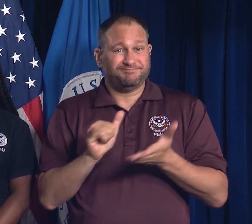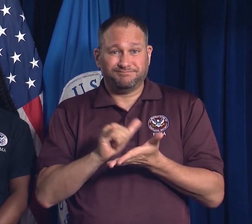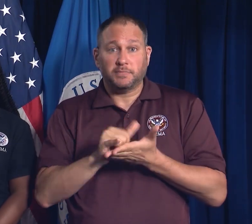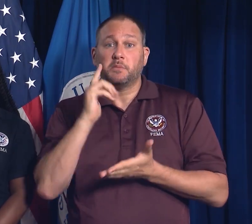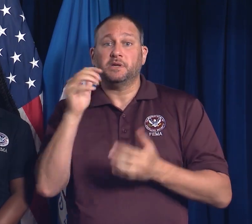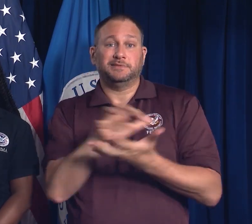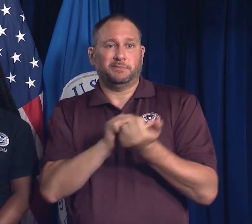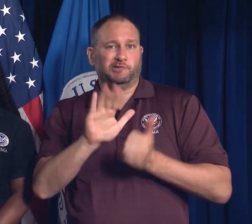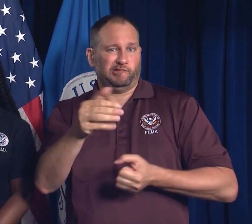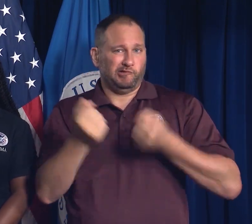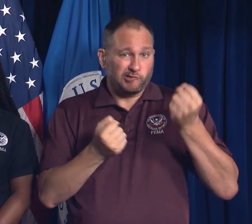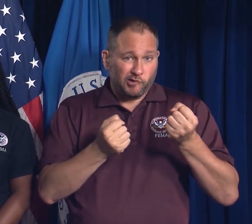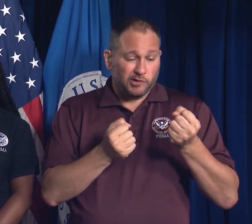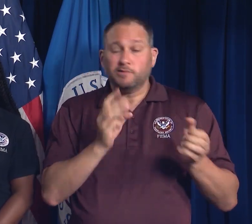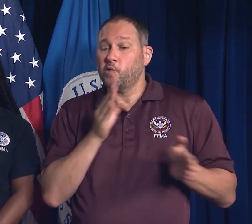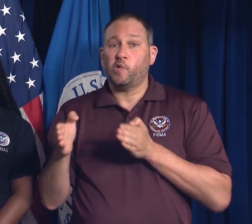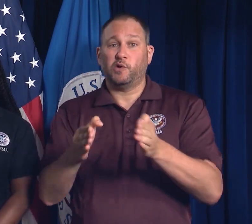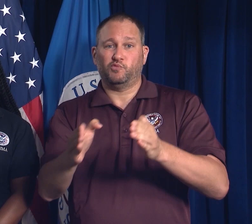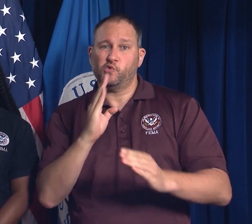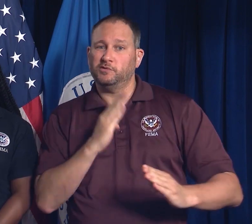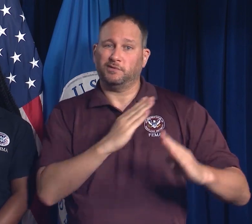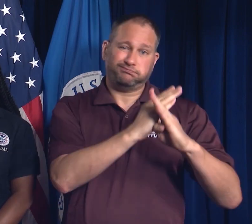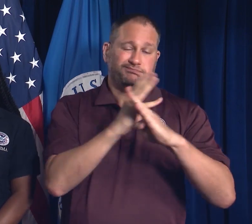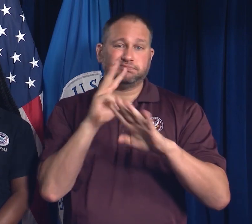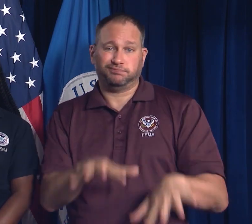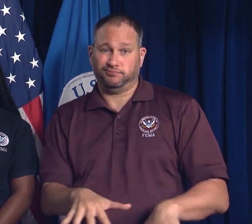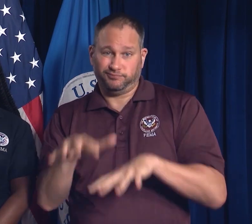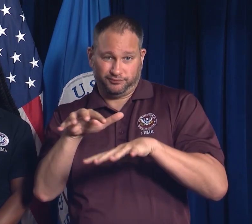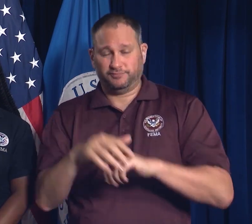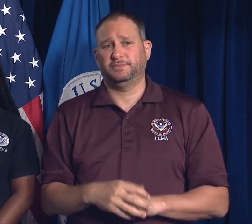due to damage to your car or the roads being blocked or flooded.